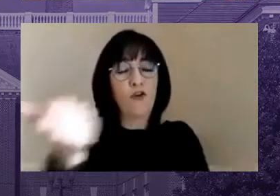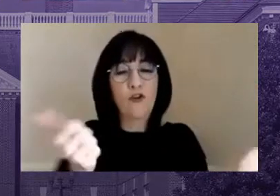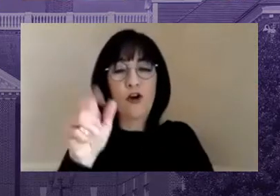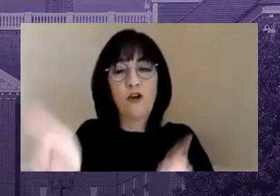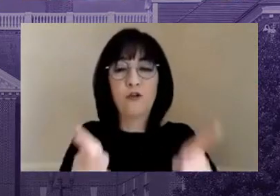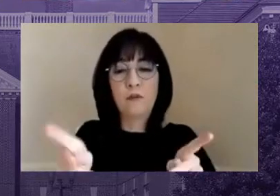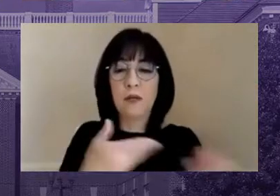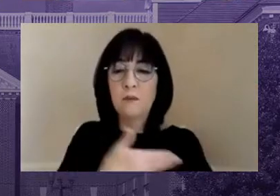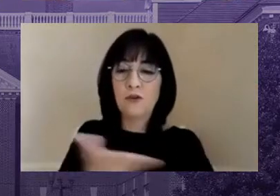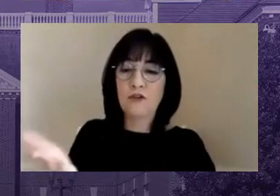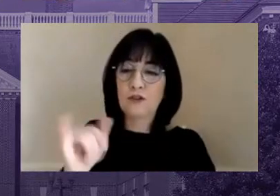the floor is yours.